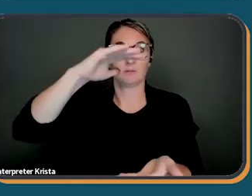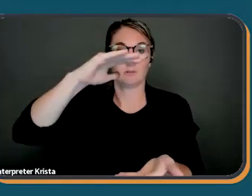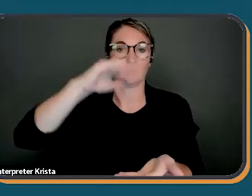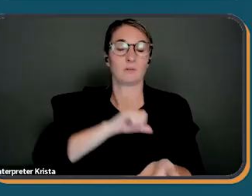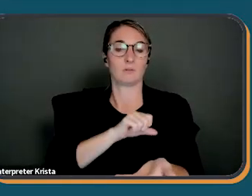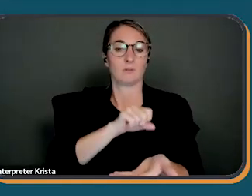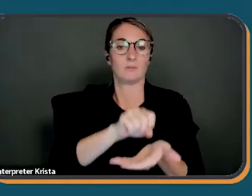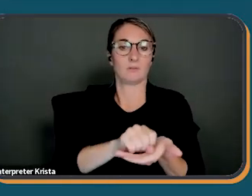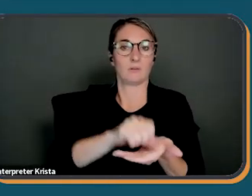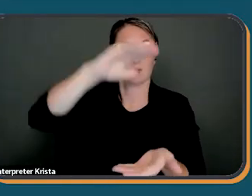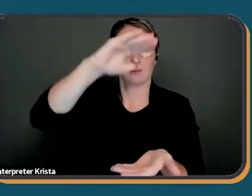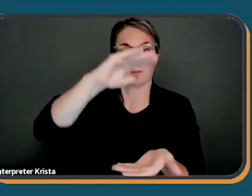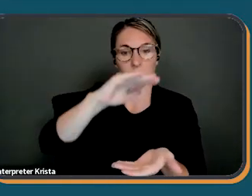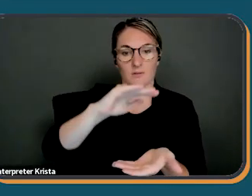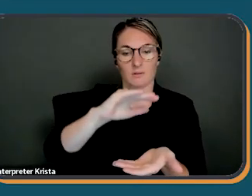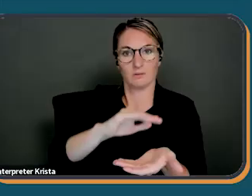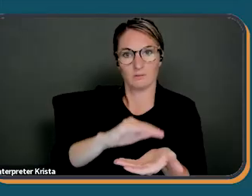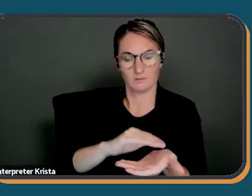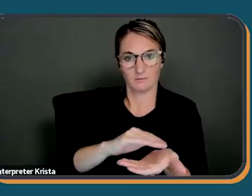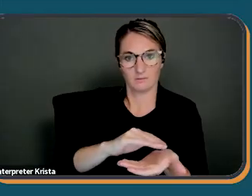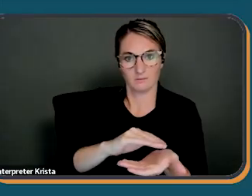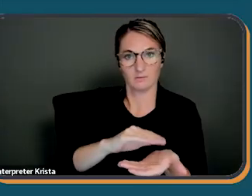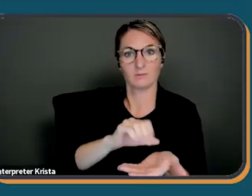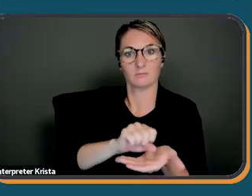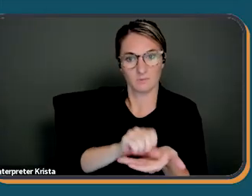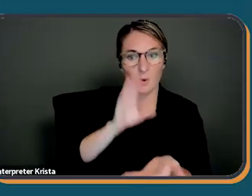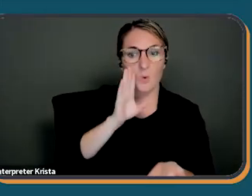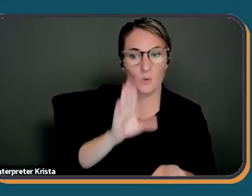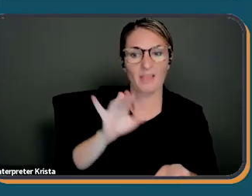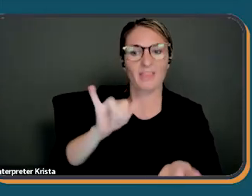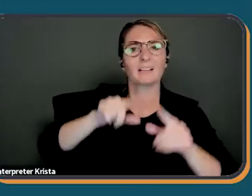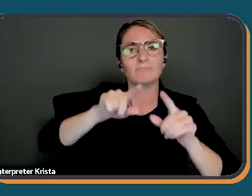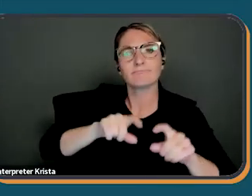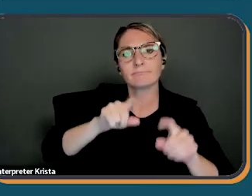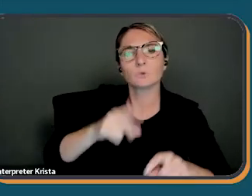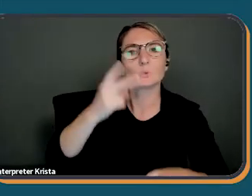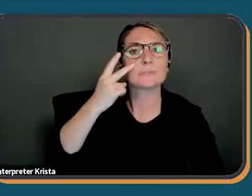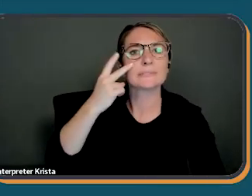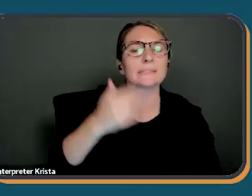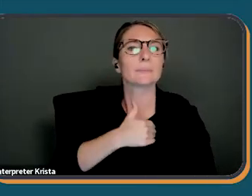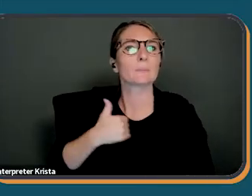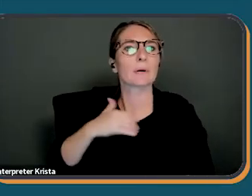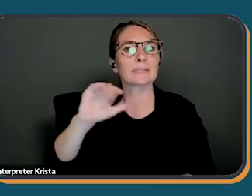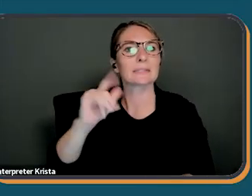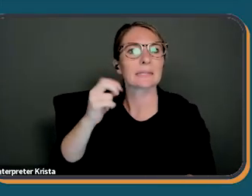There are other ways to check for breast cancer but the mammogram is what doctors usually try first.